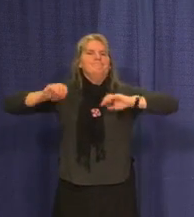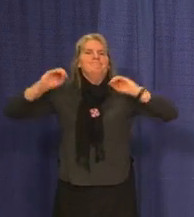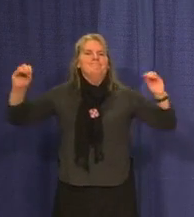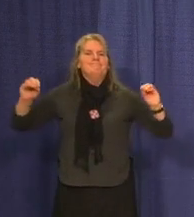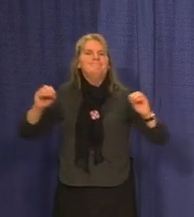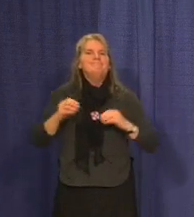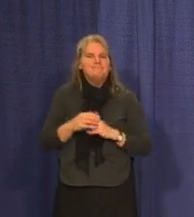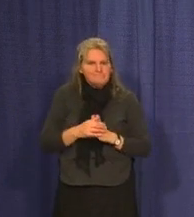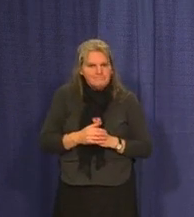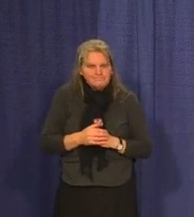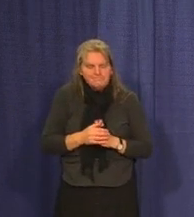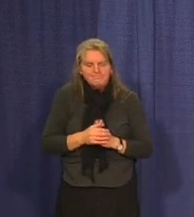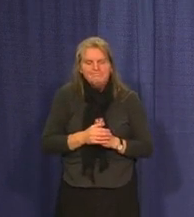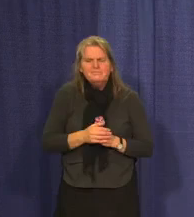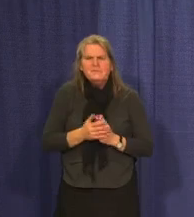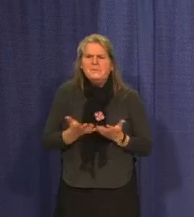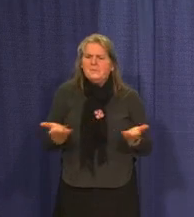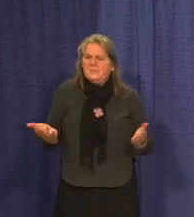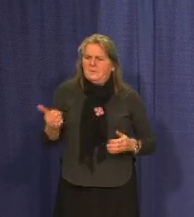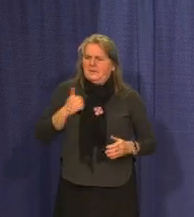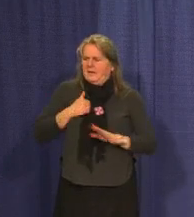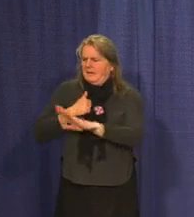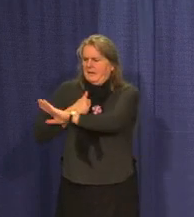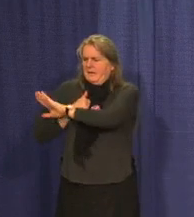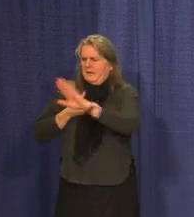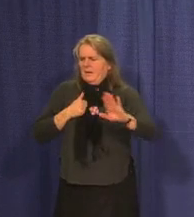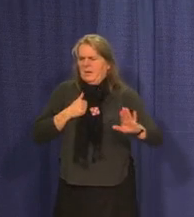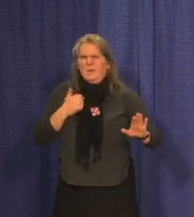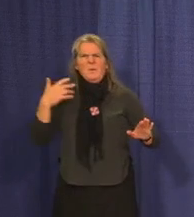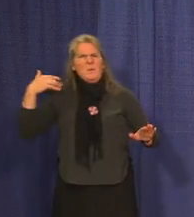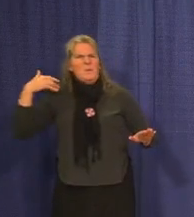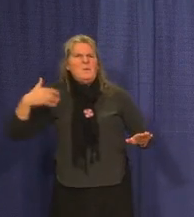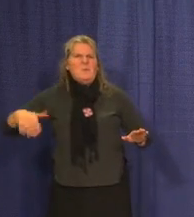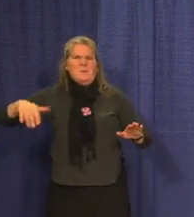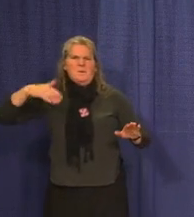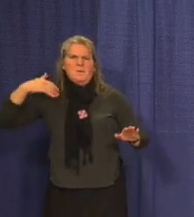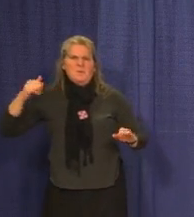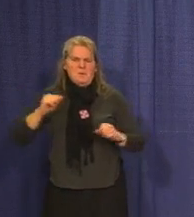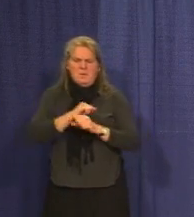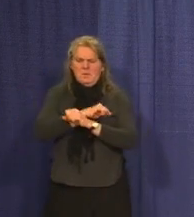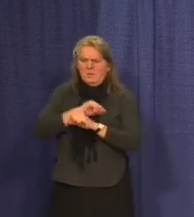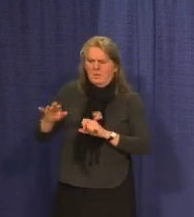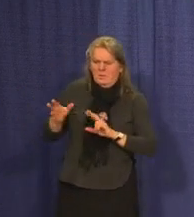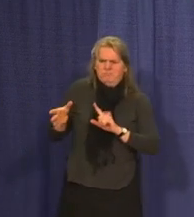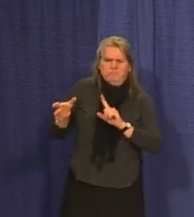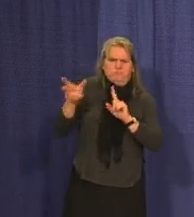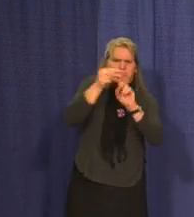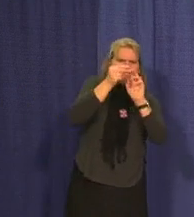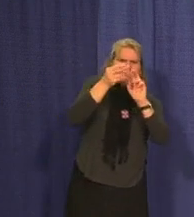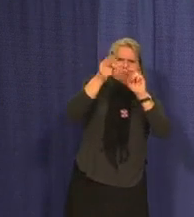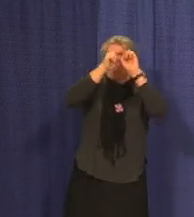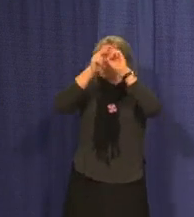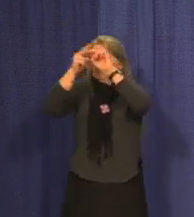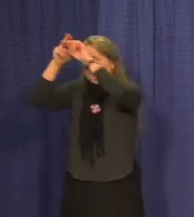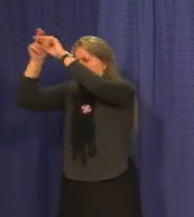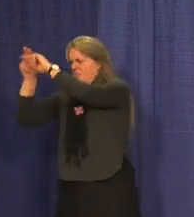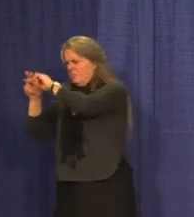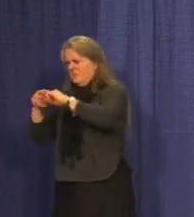spread. It is indeed distressing to look around the country and see how COVID is surging in so many of